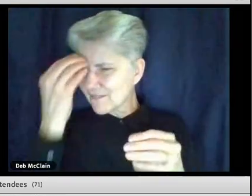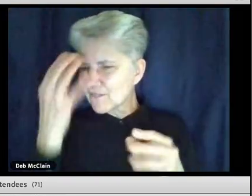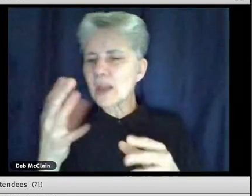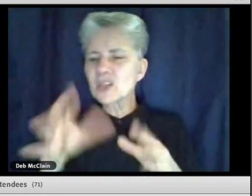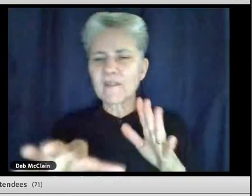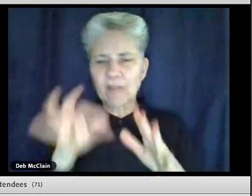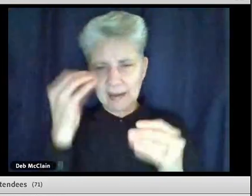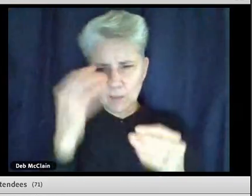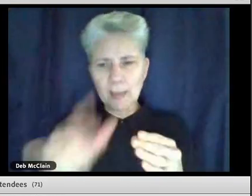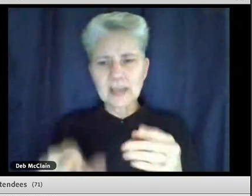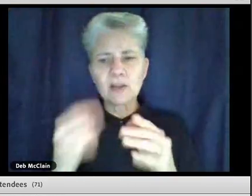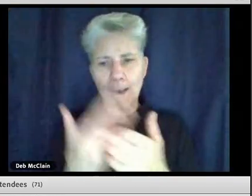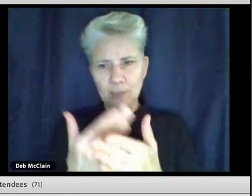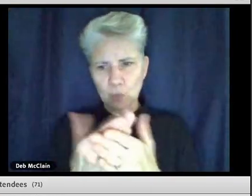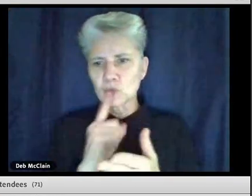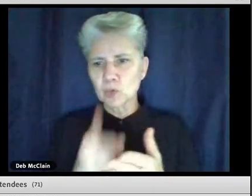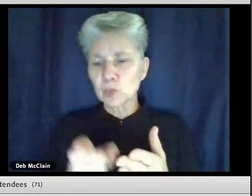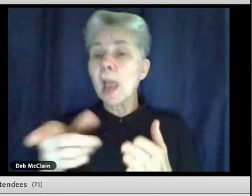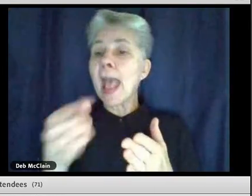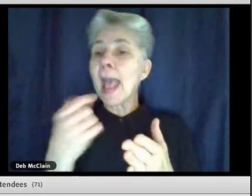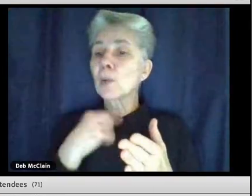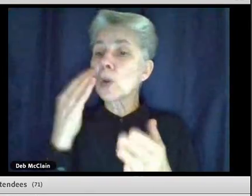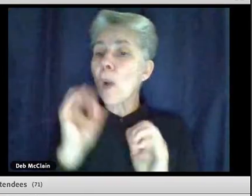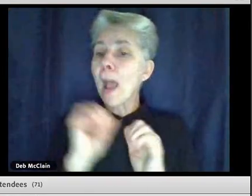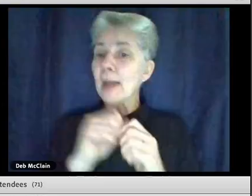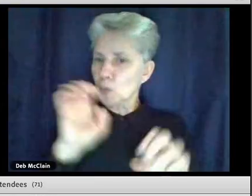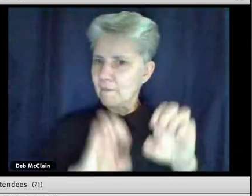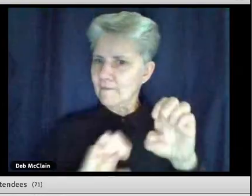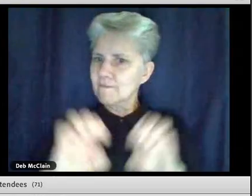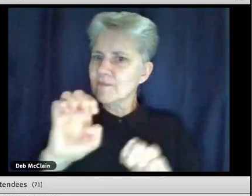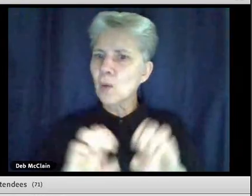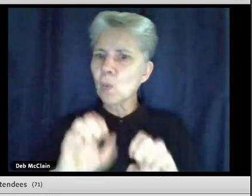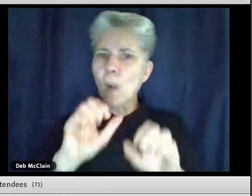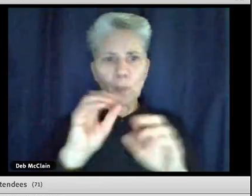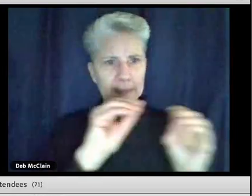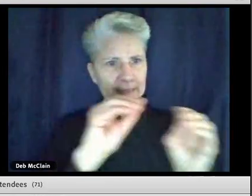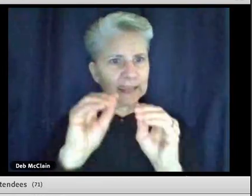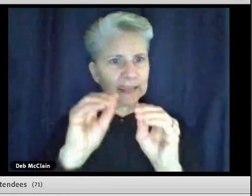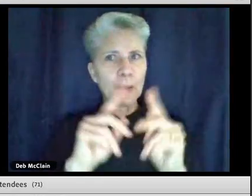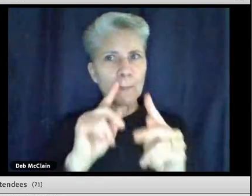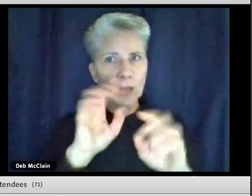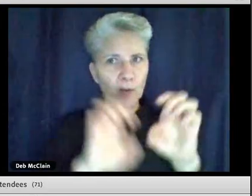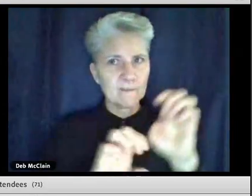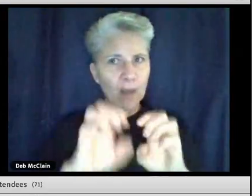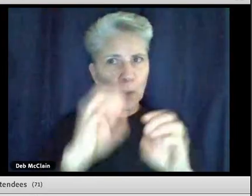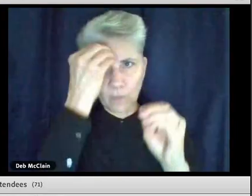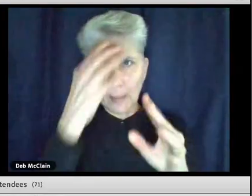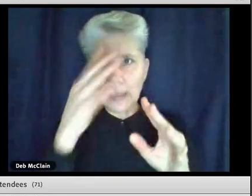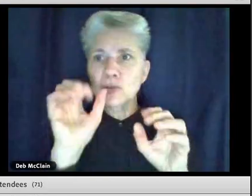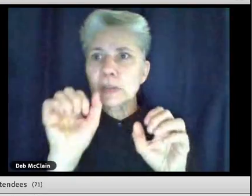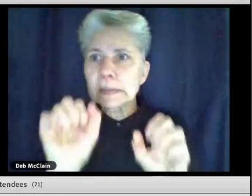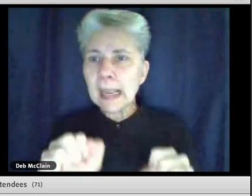So as you're typing, I'm going to check the chat box. Yes, information, finding information, absolutely, and we know how to evaluate it,